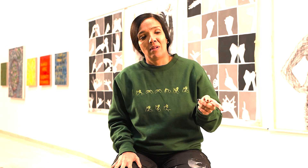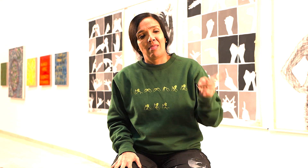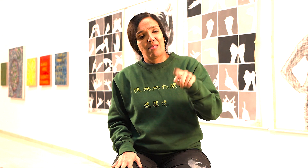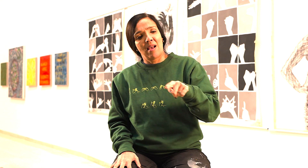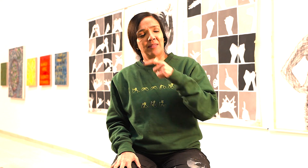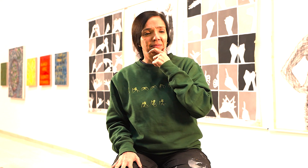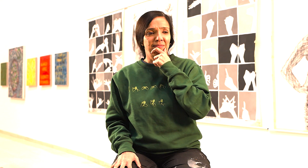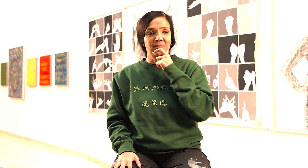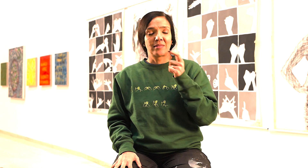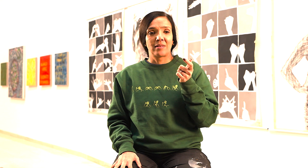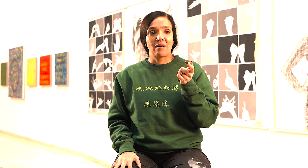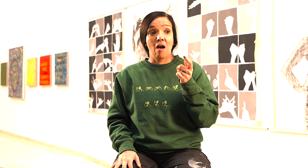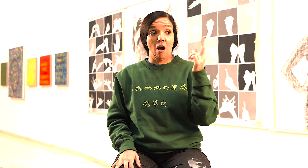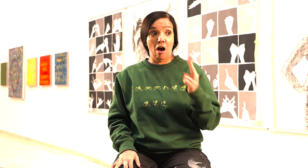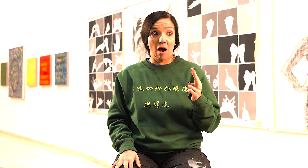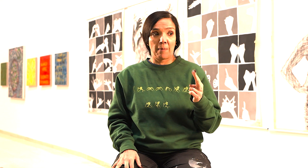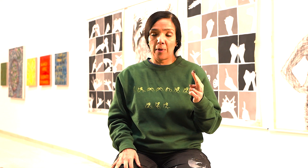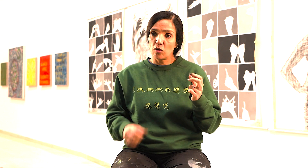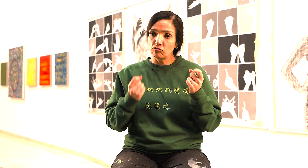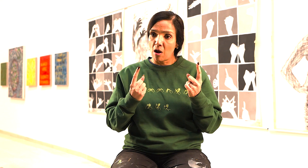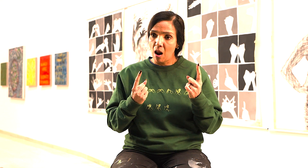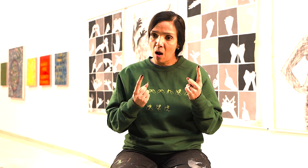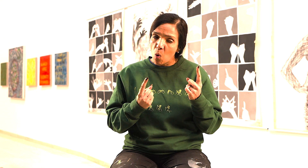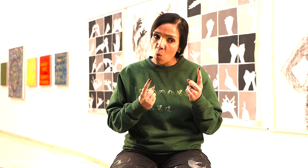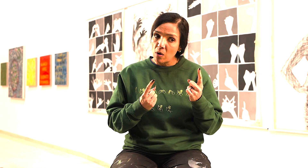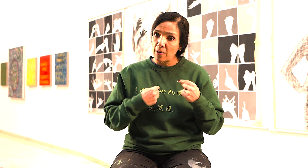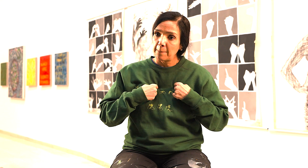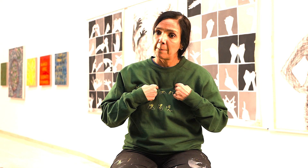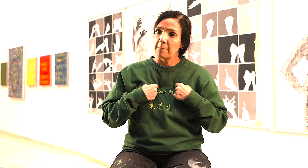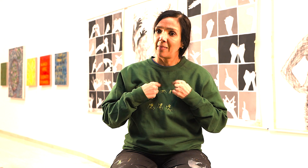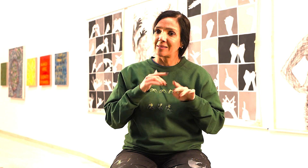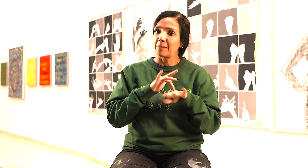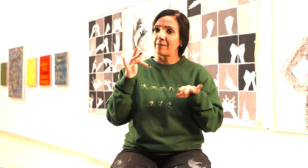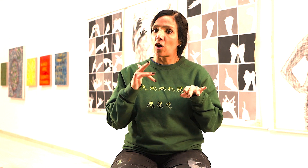and then... art, I realize, was...